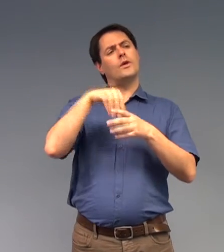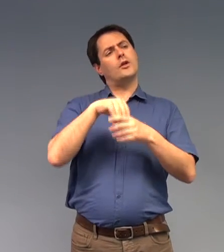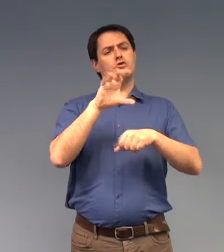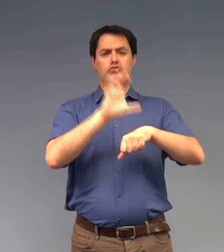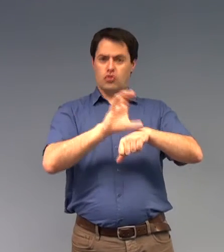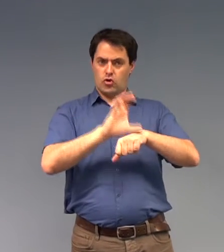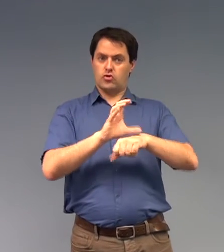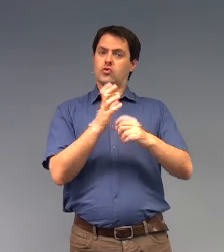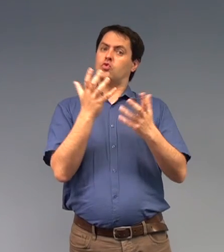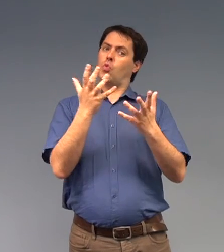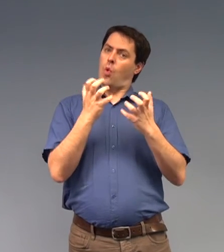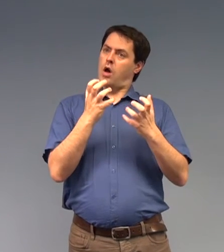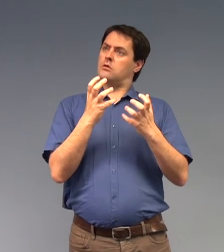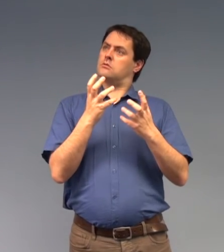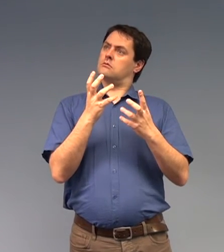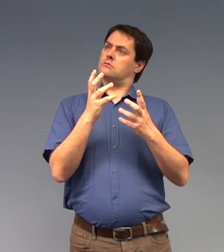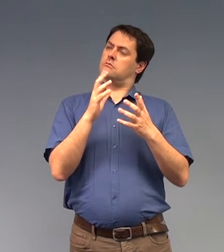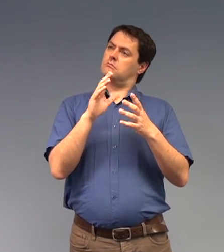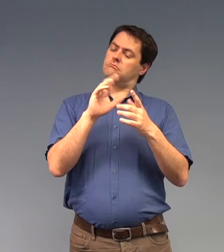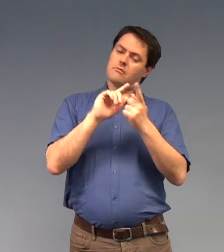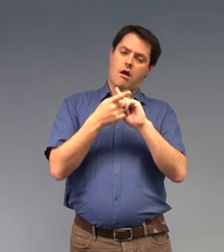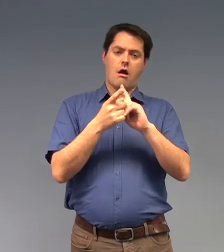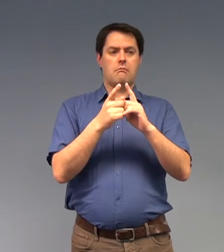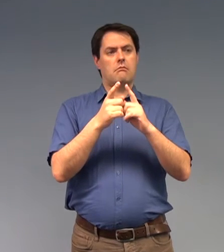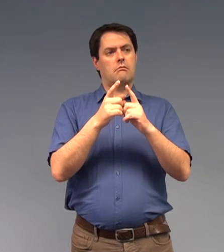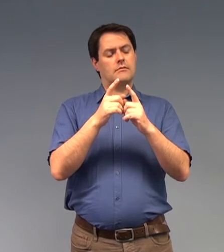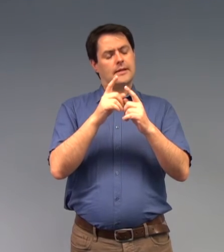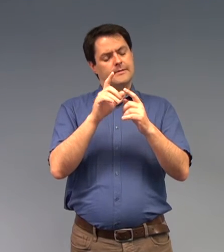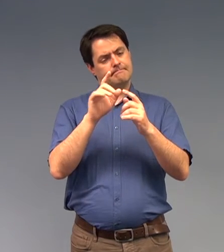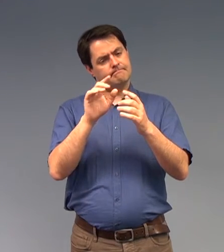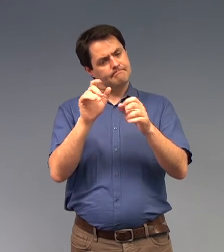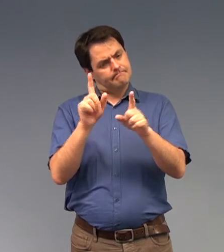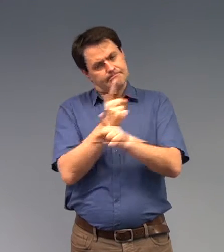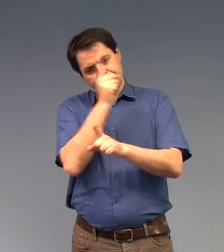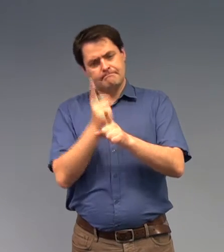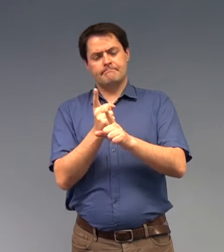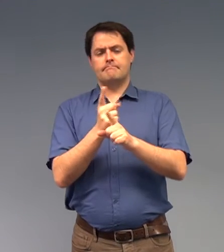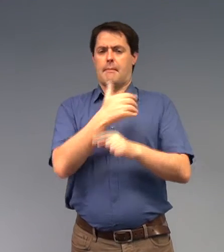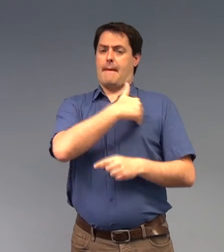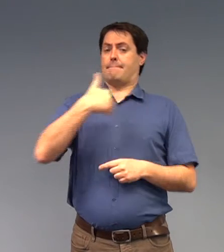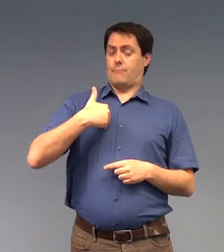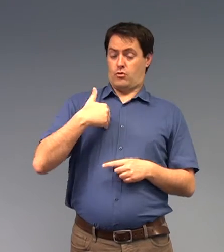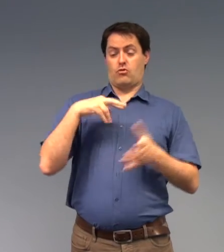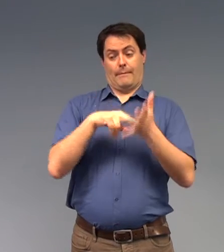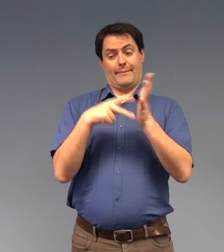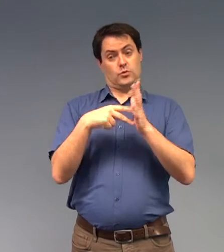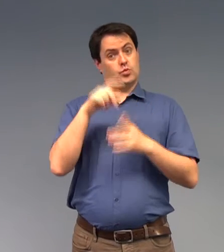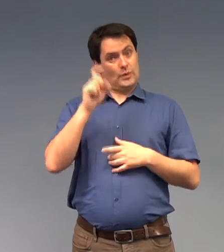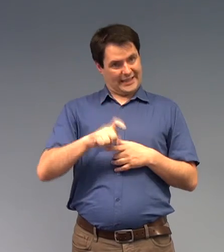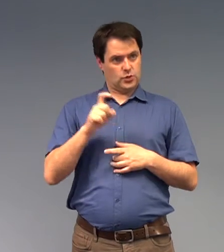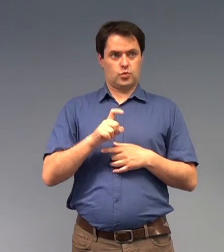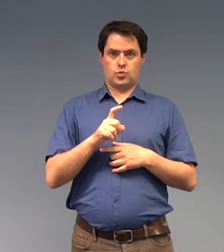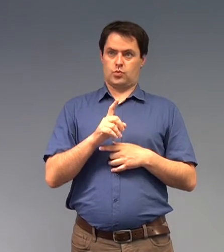At that time, if you wanted to become a member of the Puritan church,